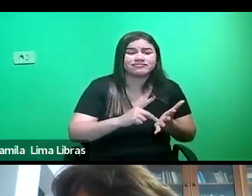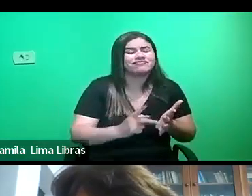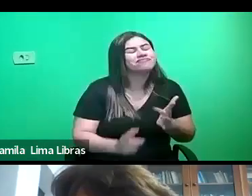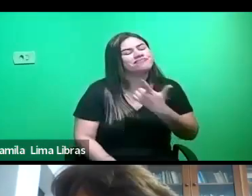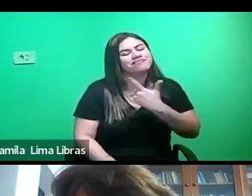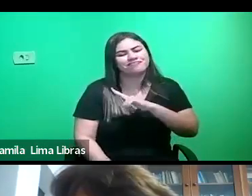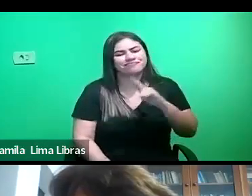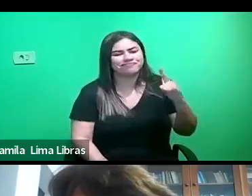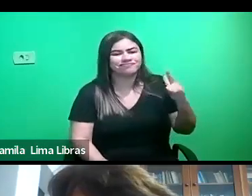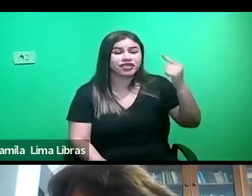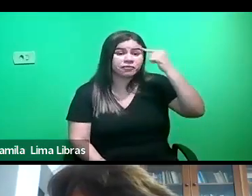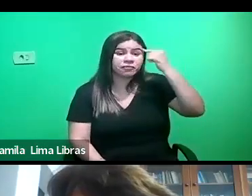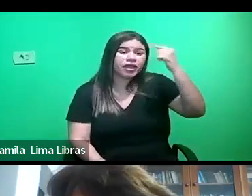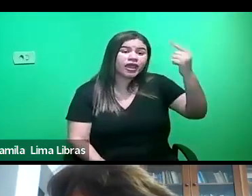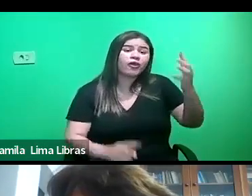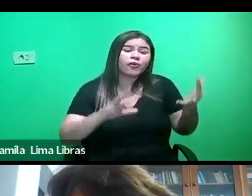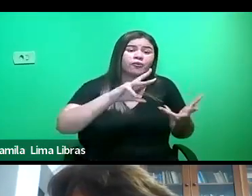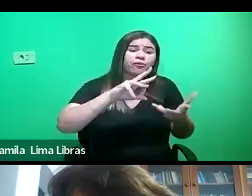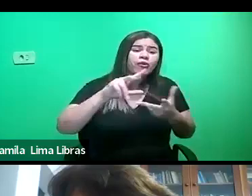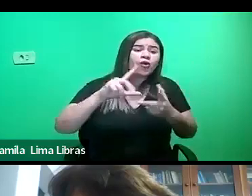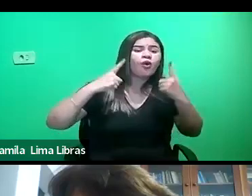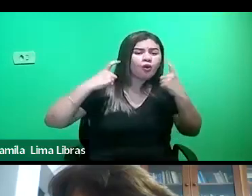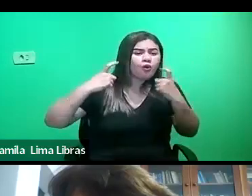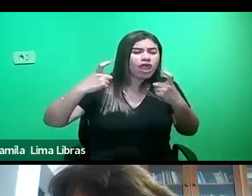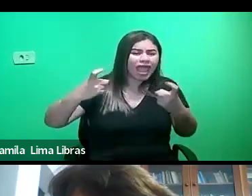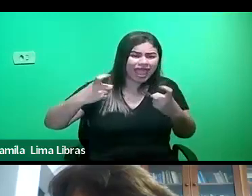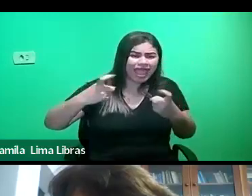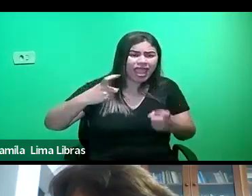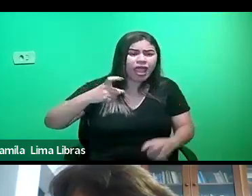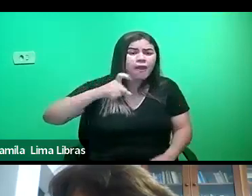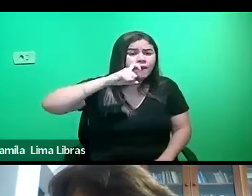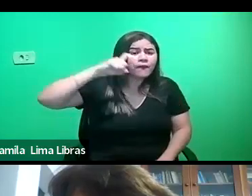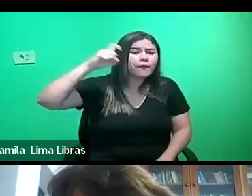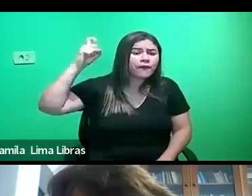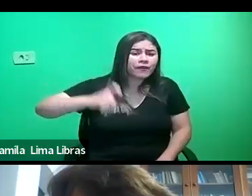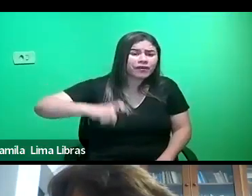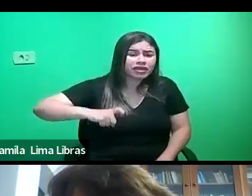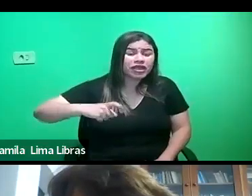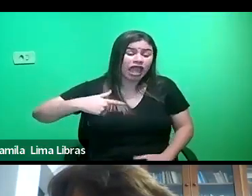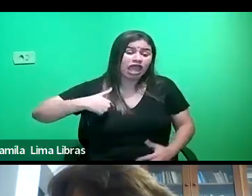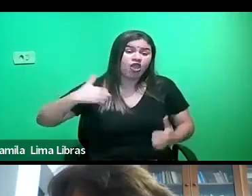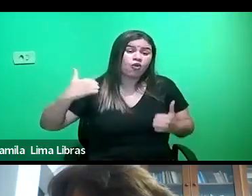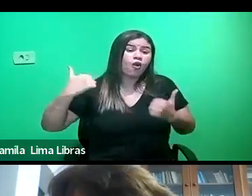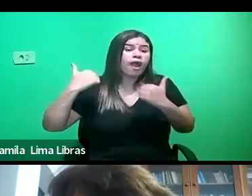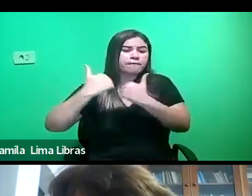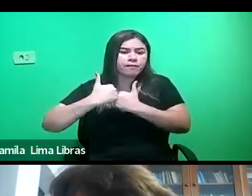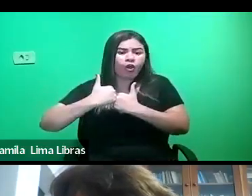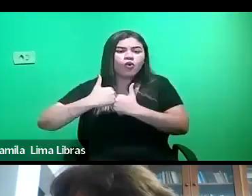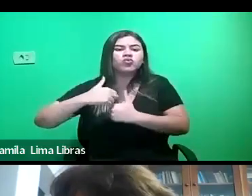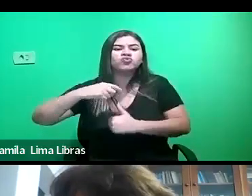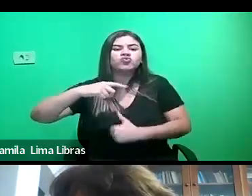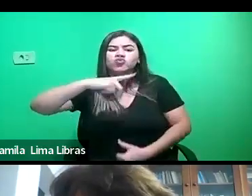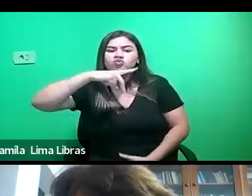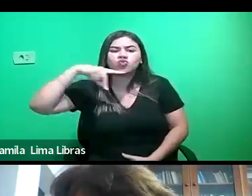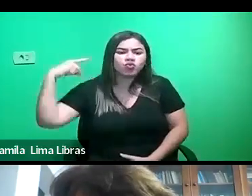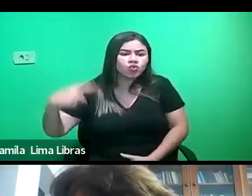Here Here here. i'm not a support er of of of the Russian invasion , but we know , but we know that the western